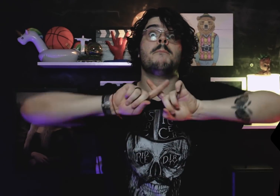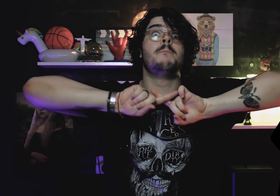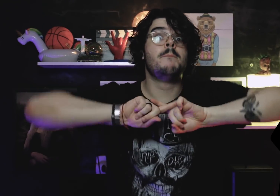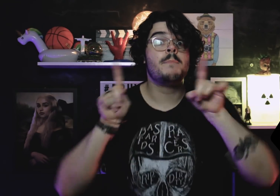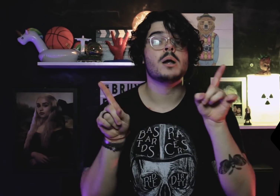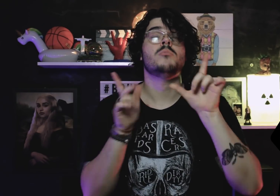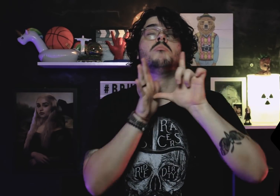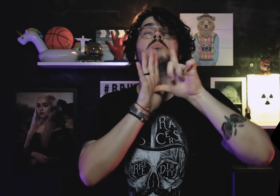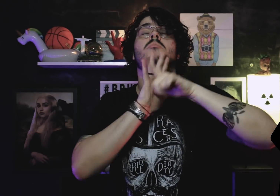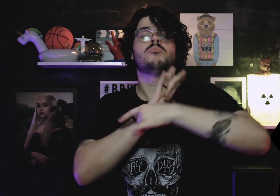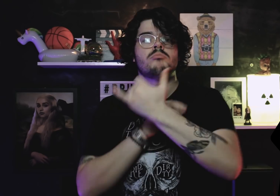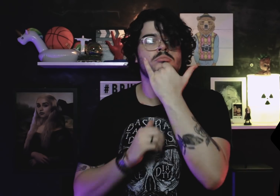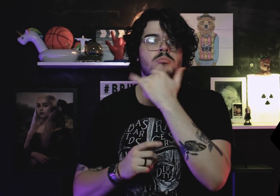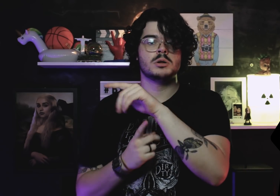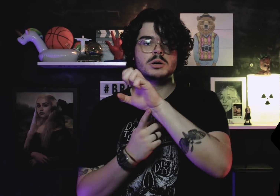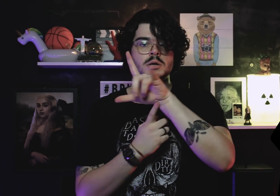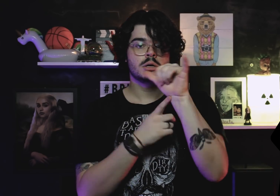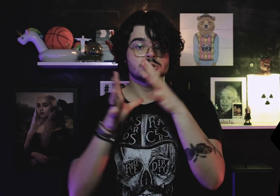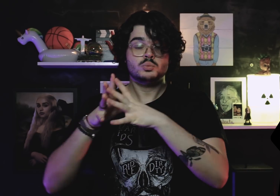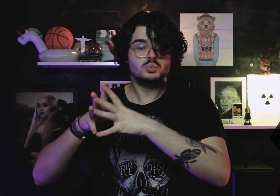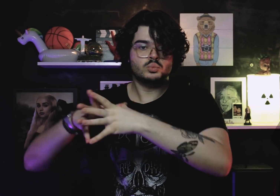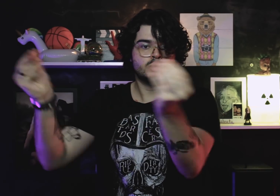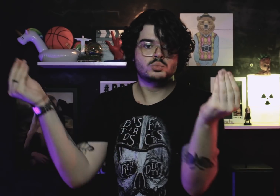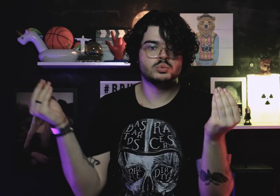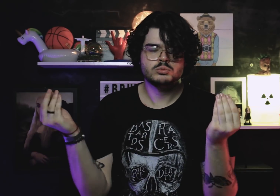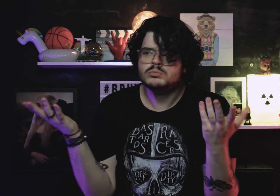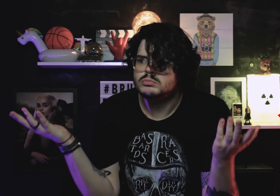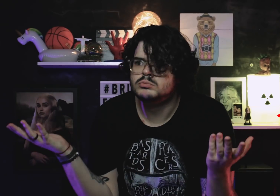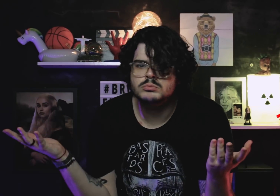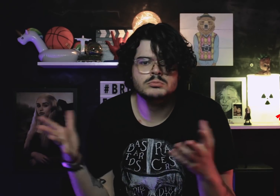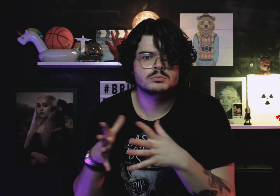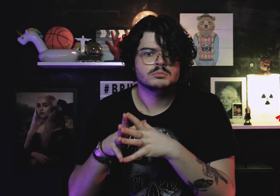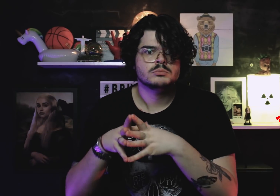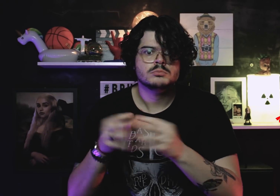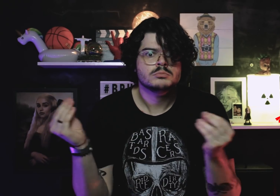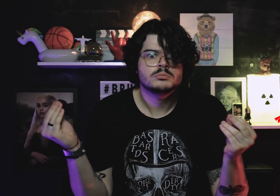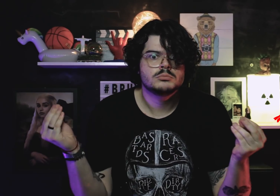but Elly was gone from that forest!